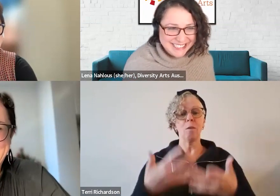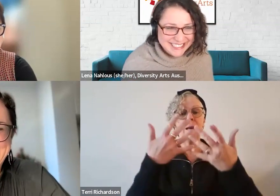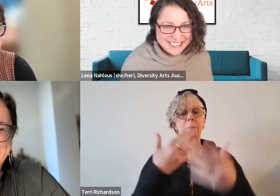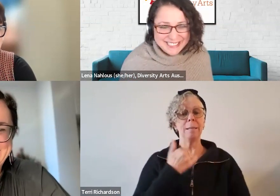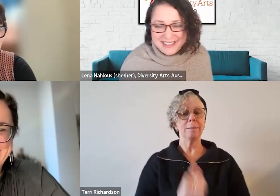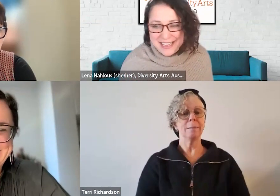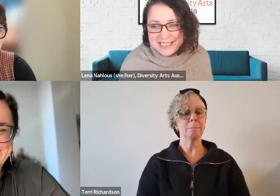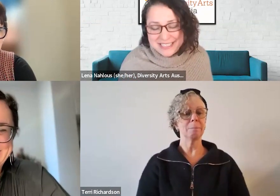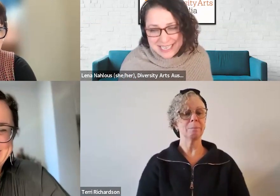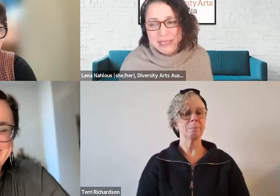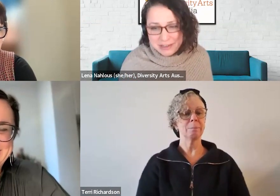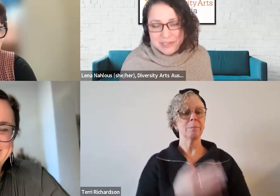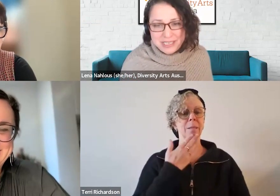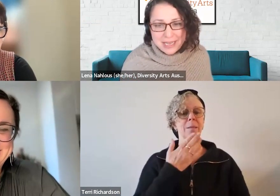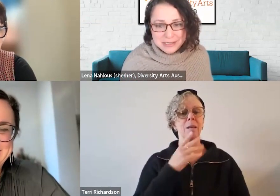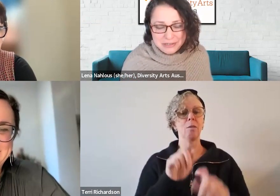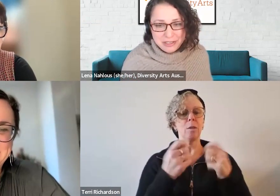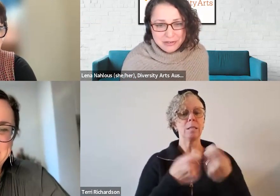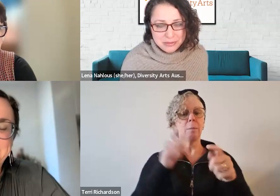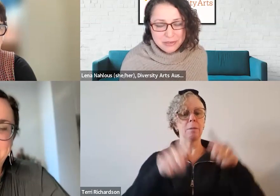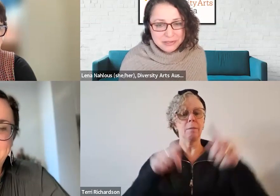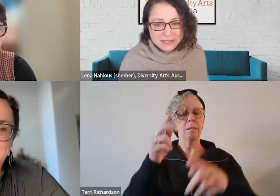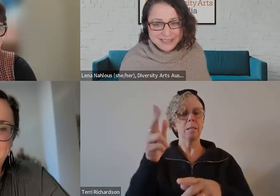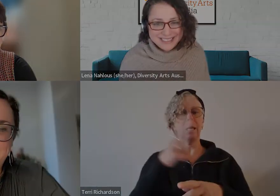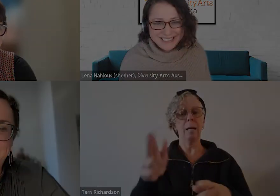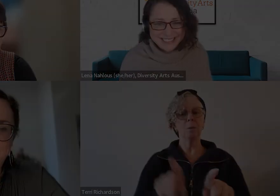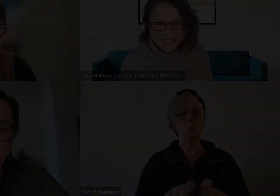And thanks to the team at Diversity Arts Australia as well.